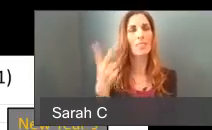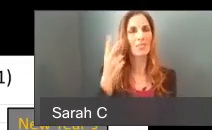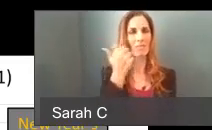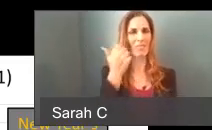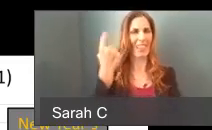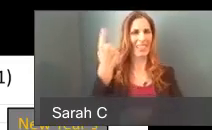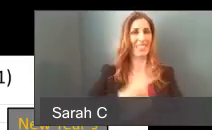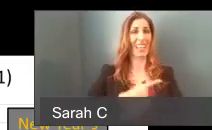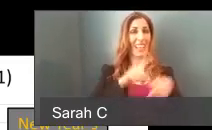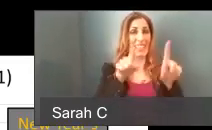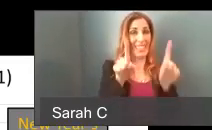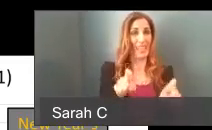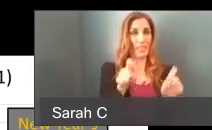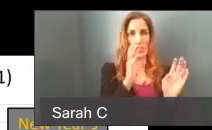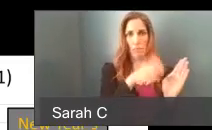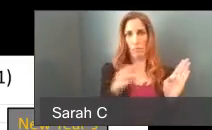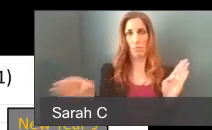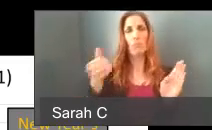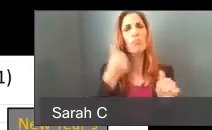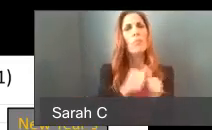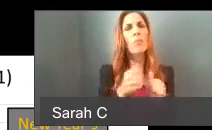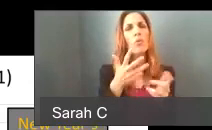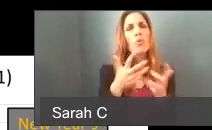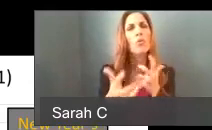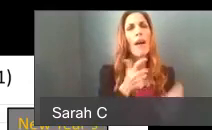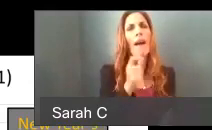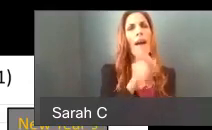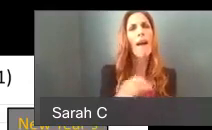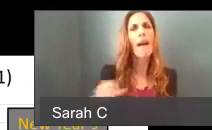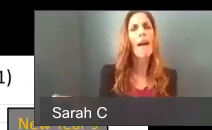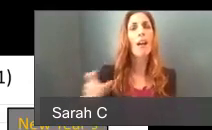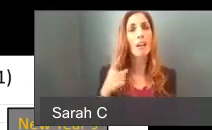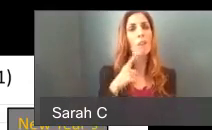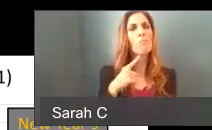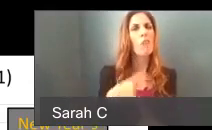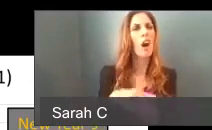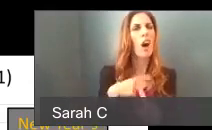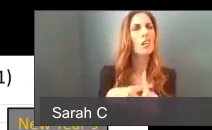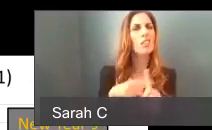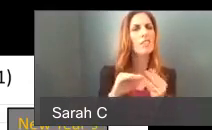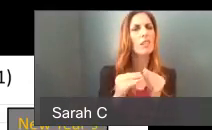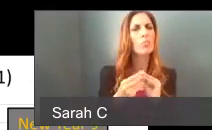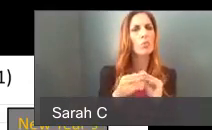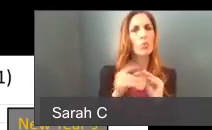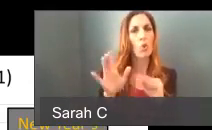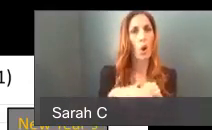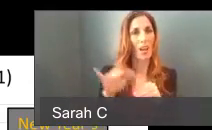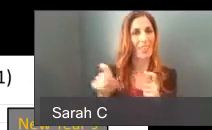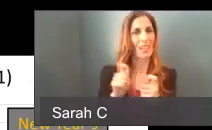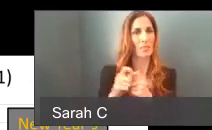As a reminder, the grey bars are the number of positive cases on that given day. The red